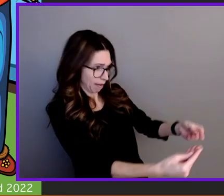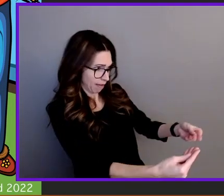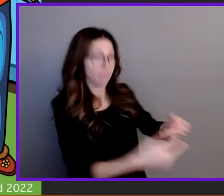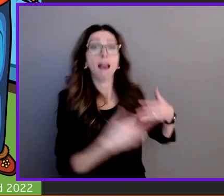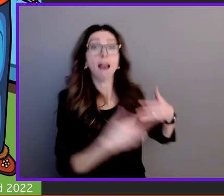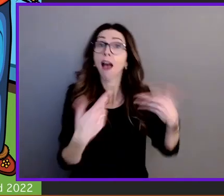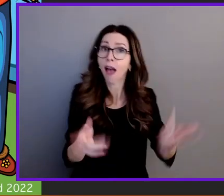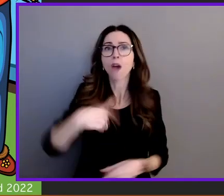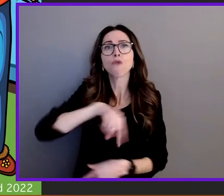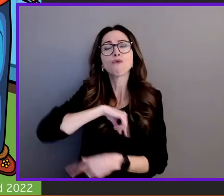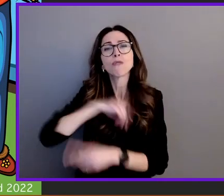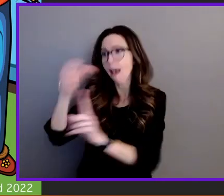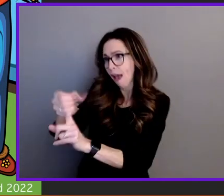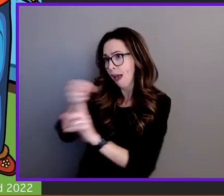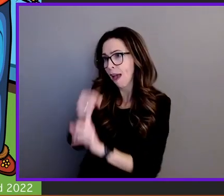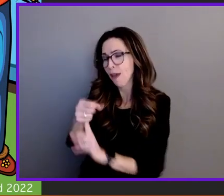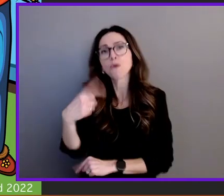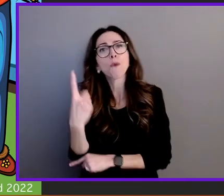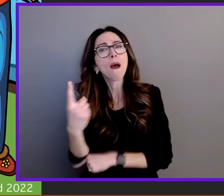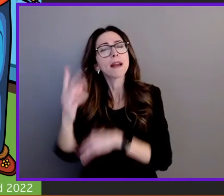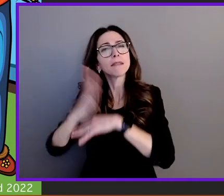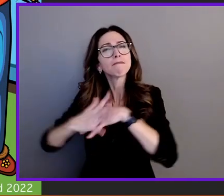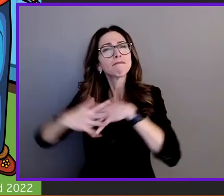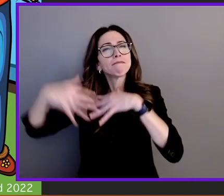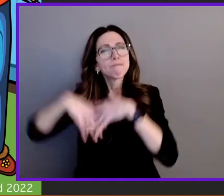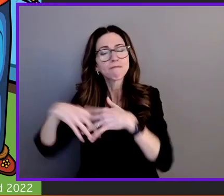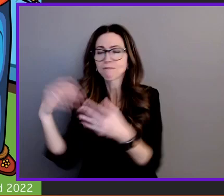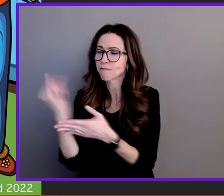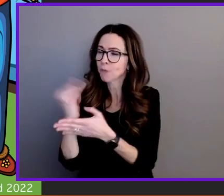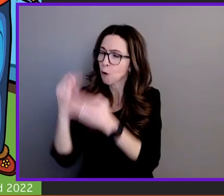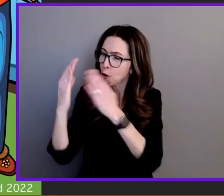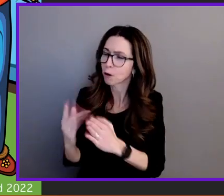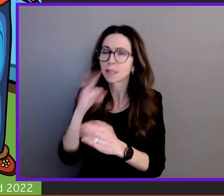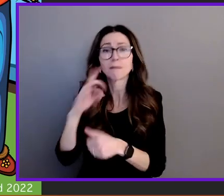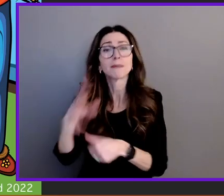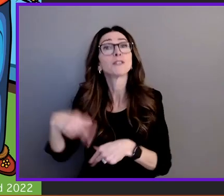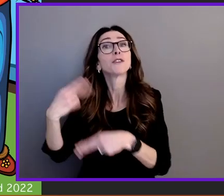to make a work of art for the space that’s inspired by the word Kakaekwewin.